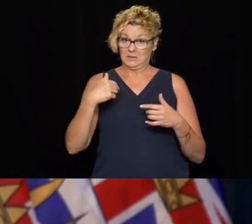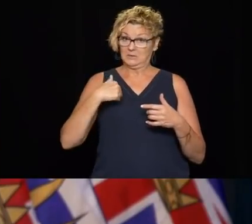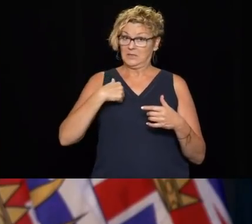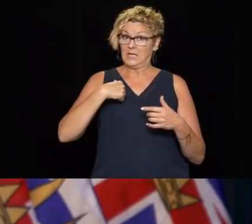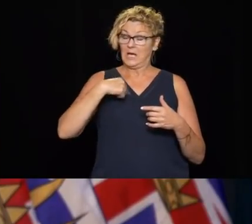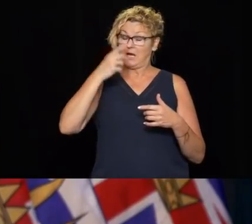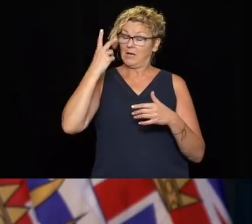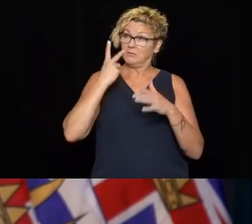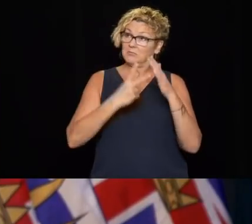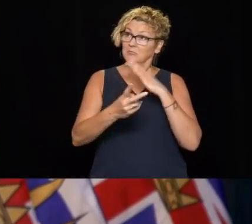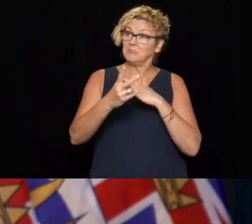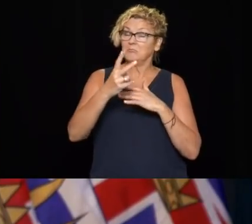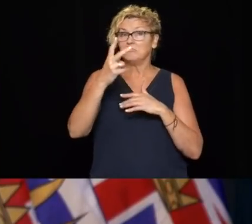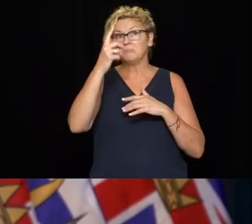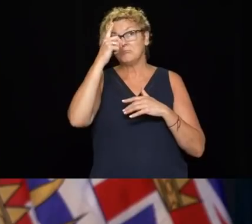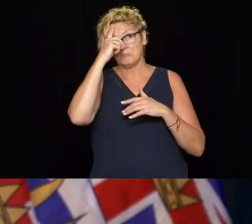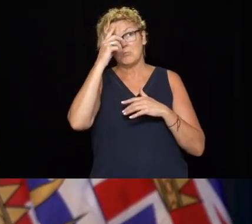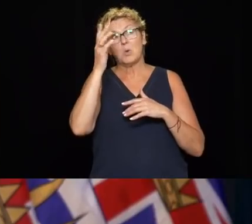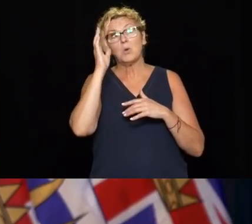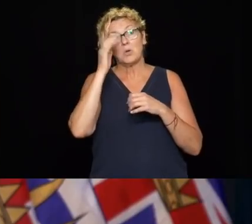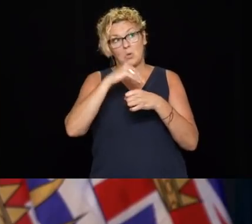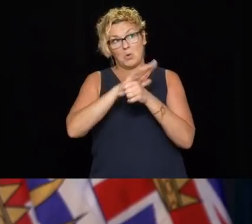Minister Dix indicated,